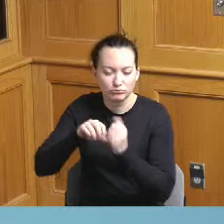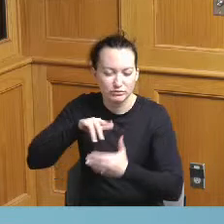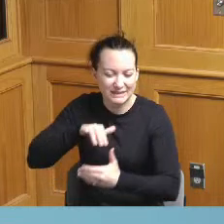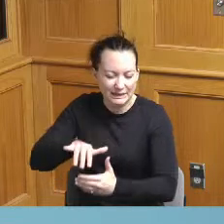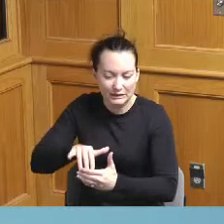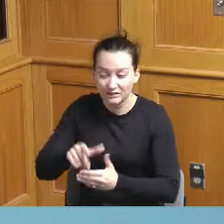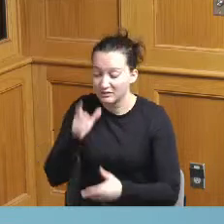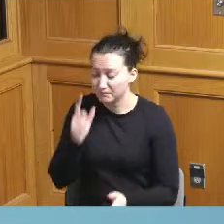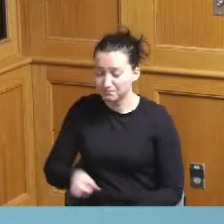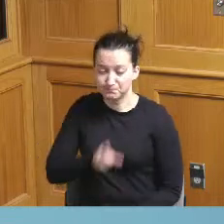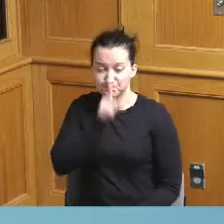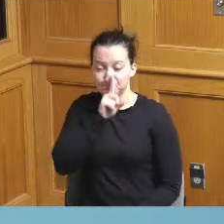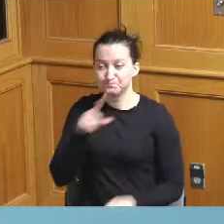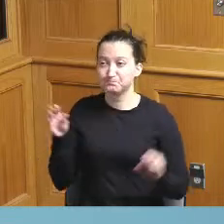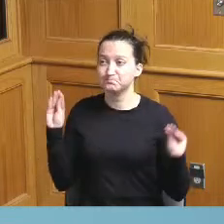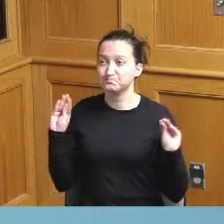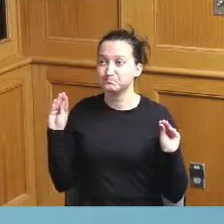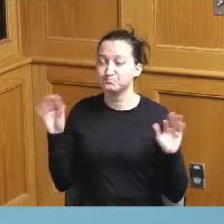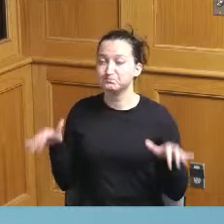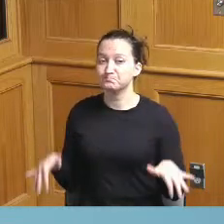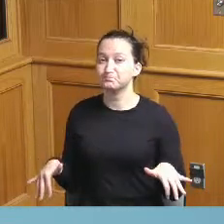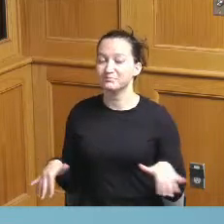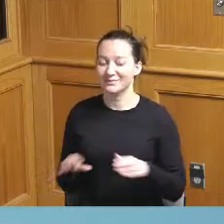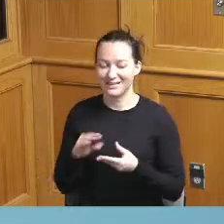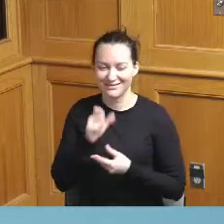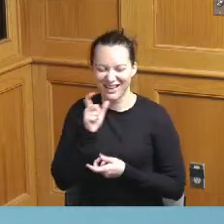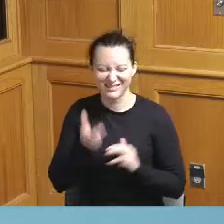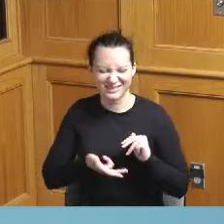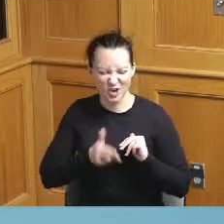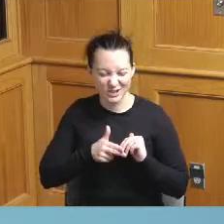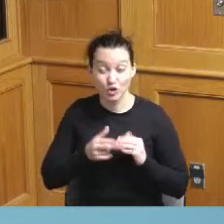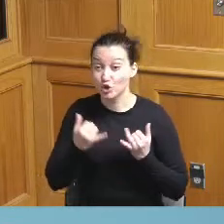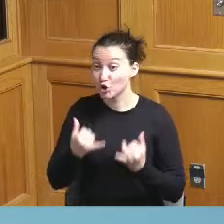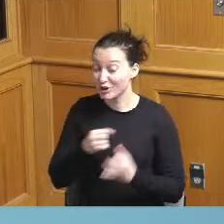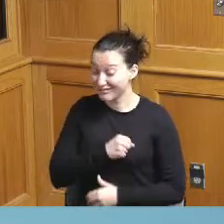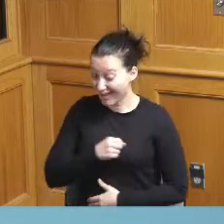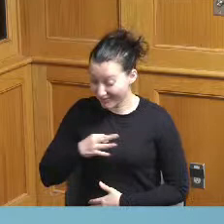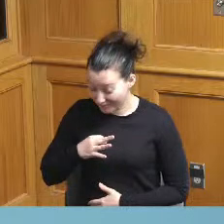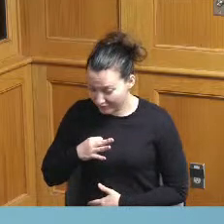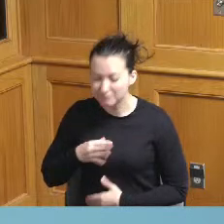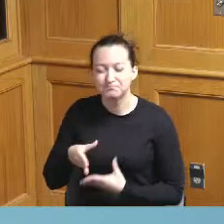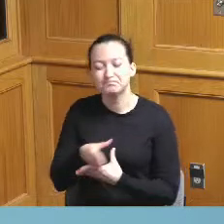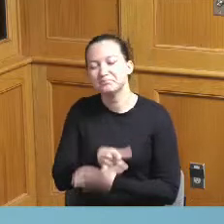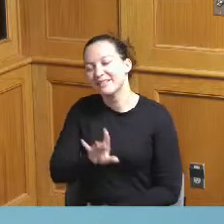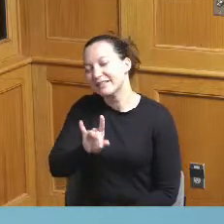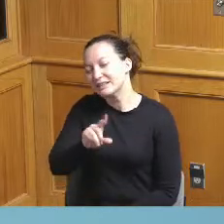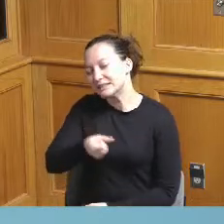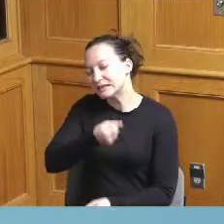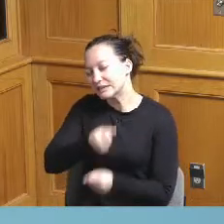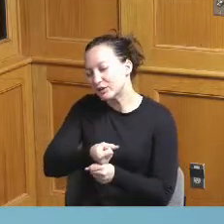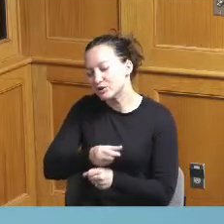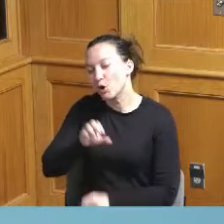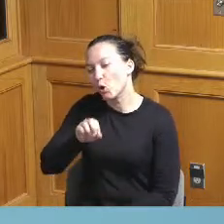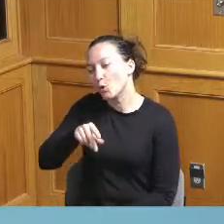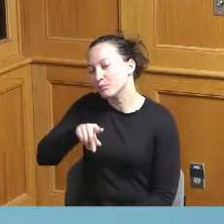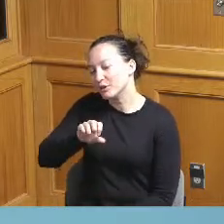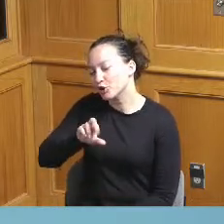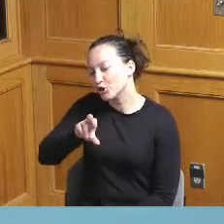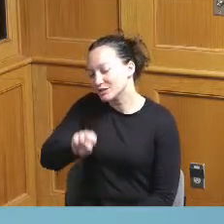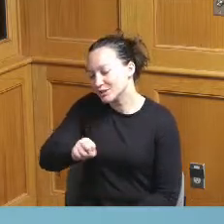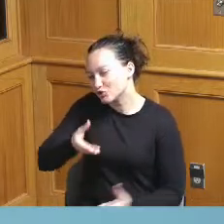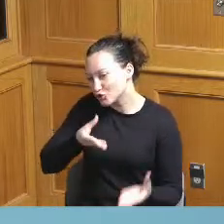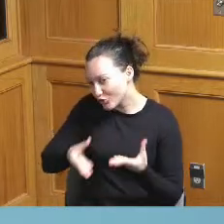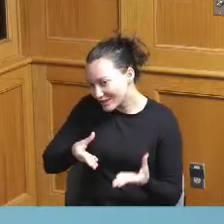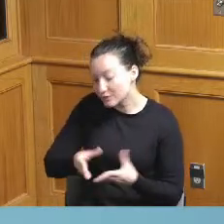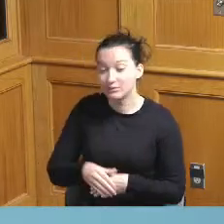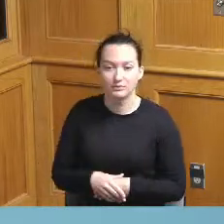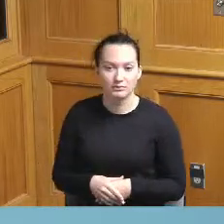upon any of those studies our current staff averages 18 years of Oprah service that ranges